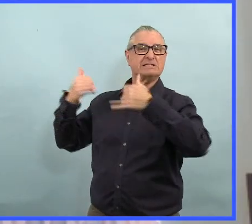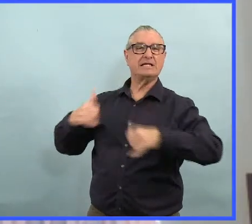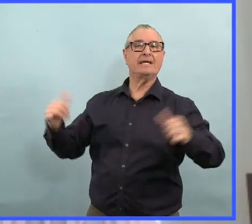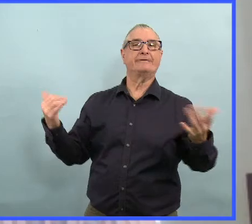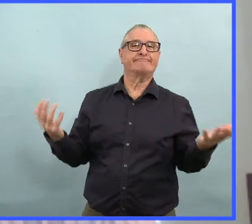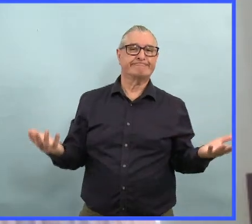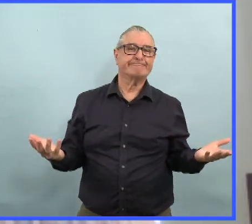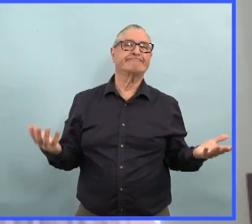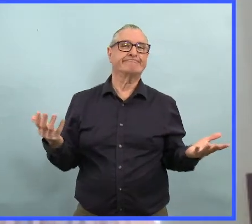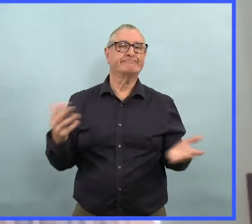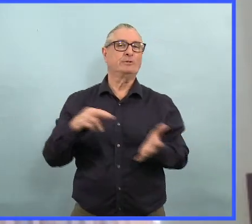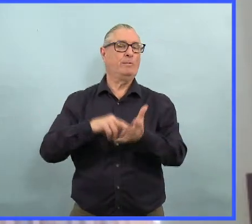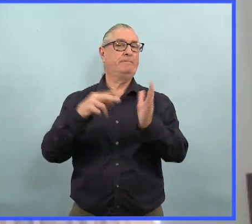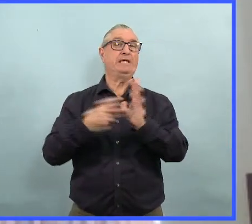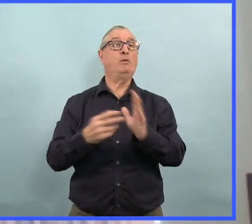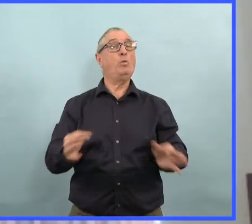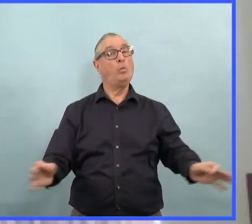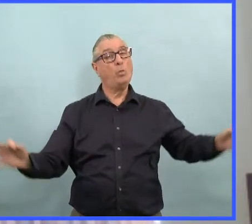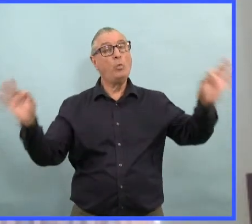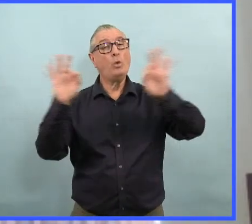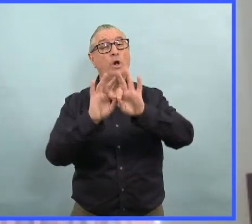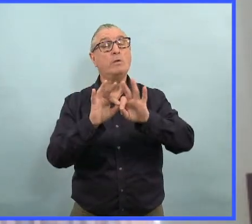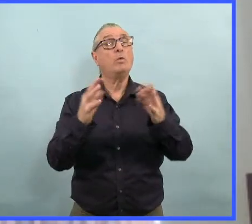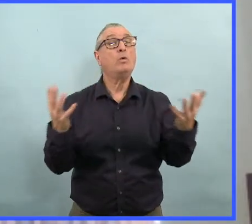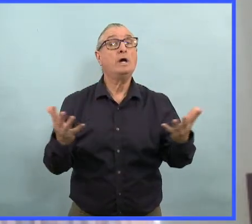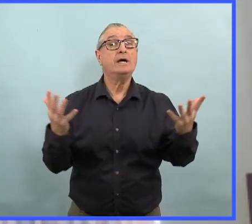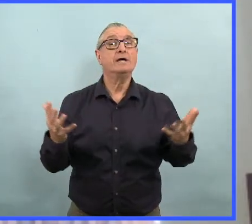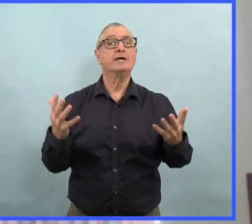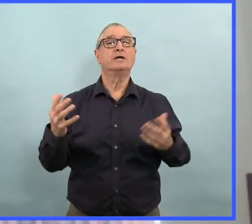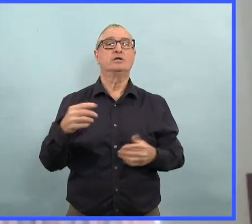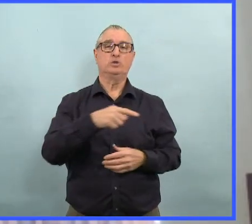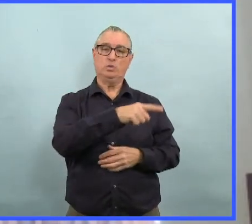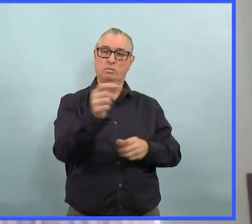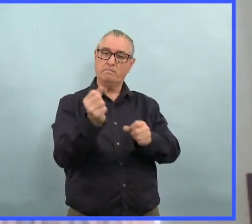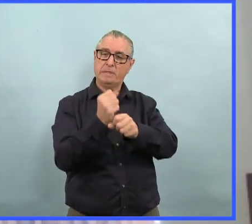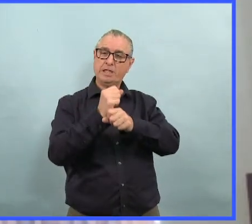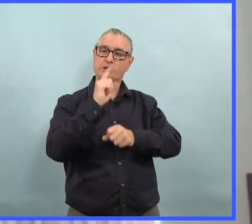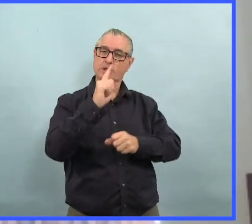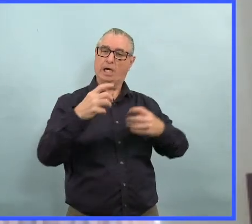important is though that strain on the health care system and ability to health care system to